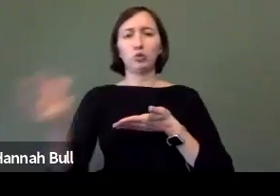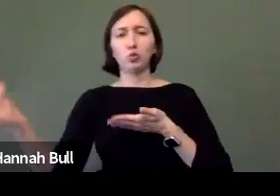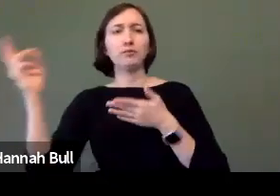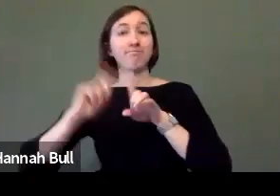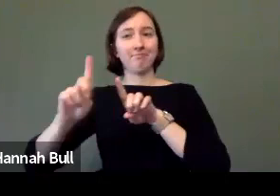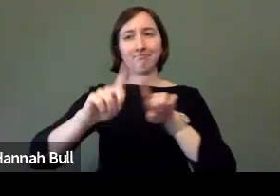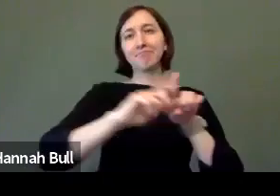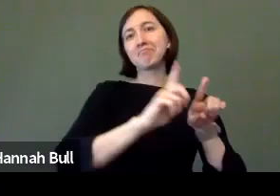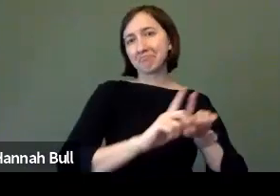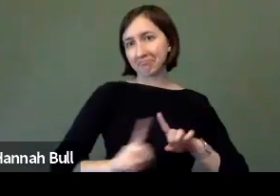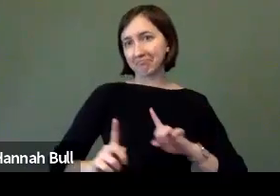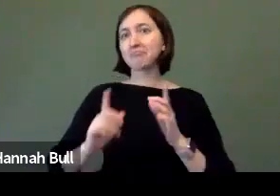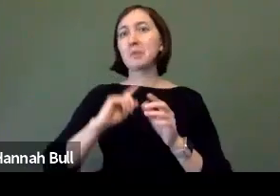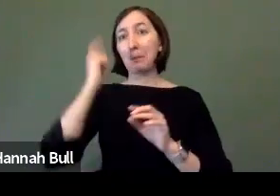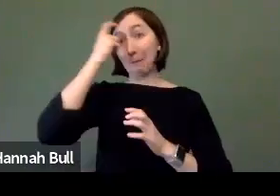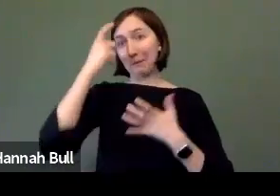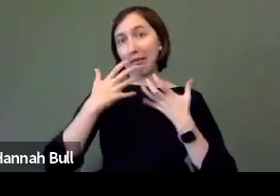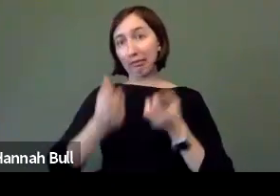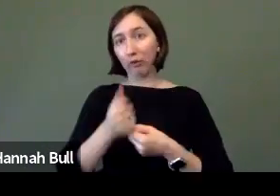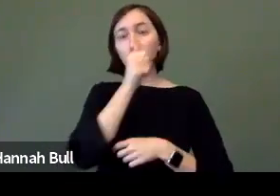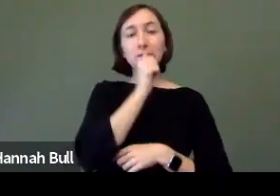Our learning objectives.